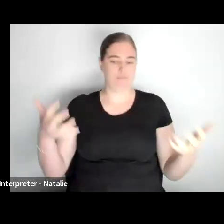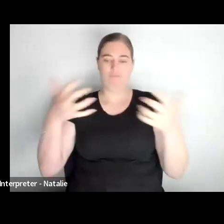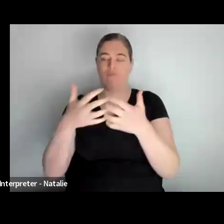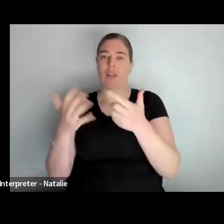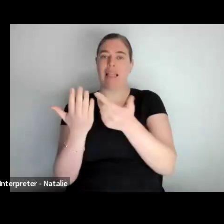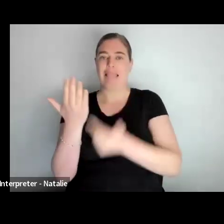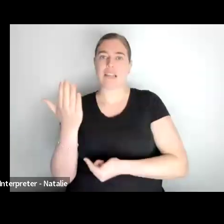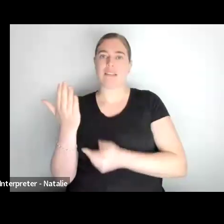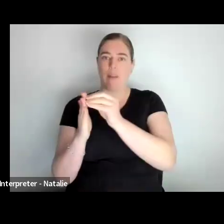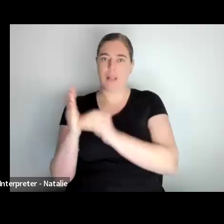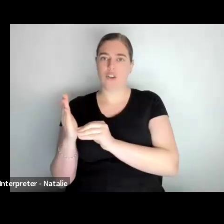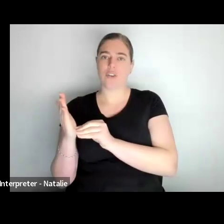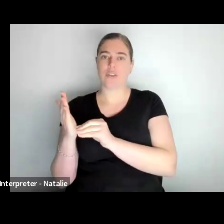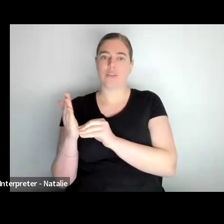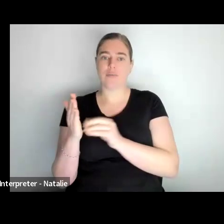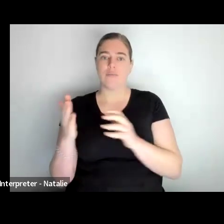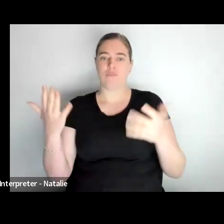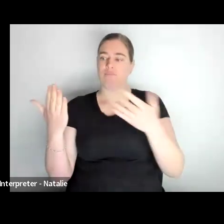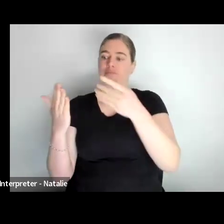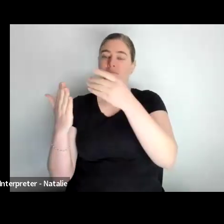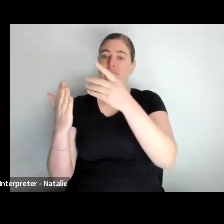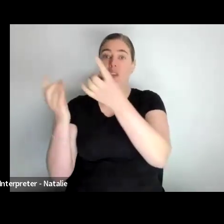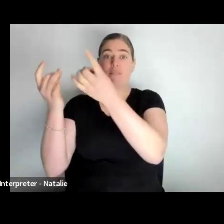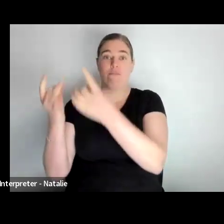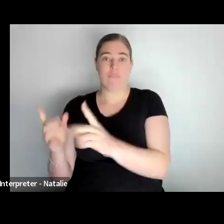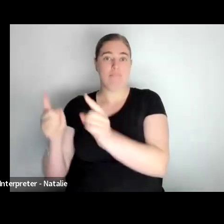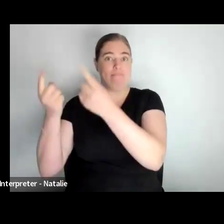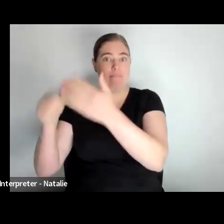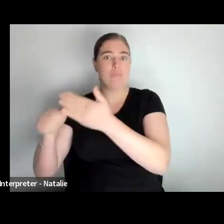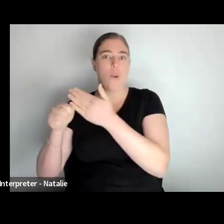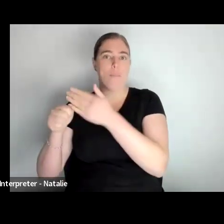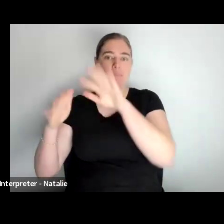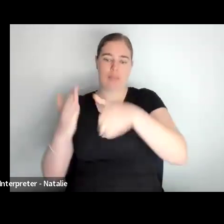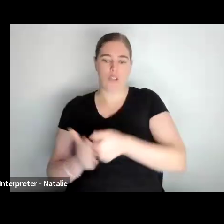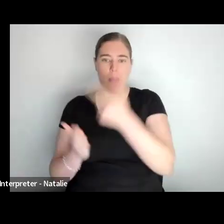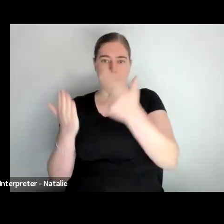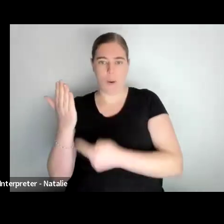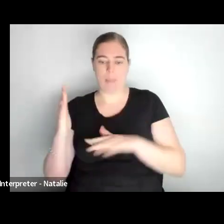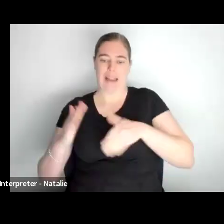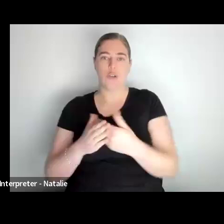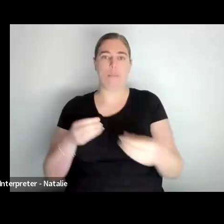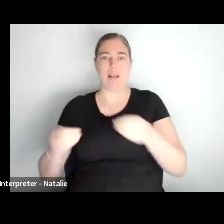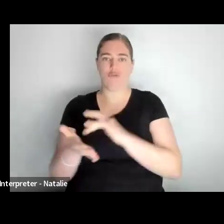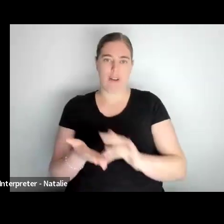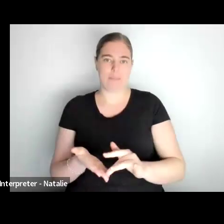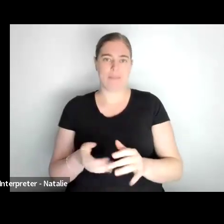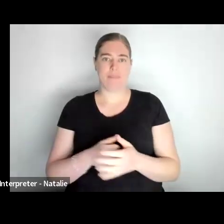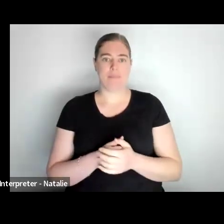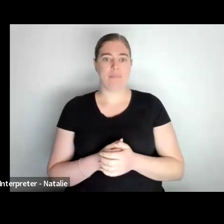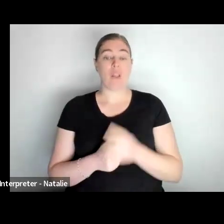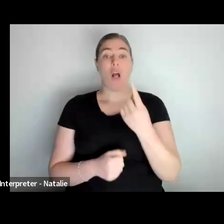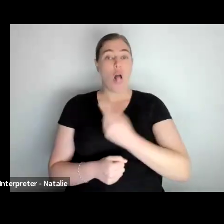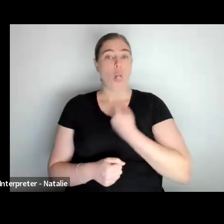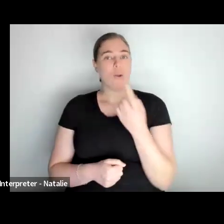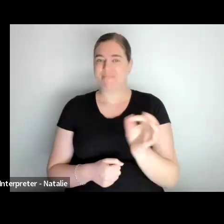applications until the budget is exhausted. You will not be on in this process! The assessment